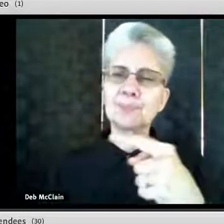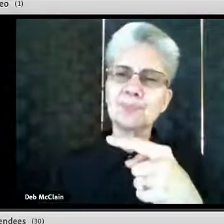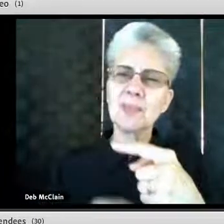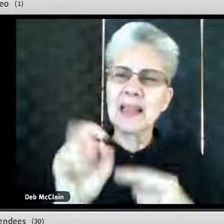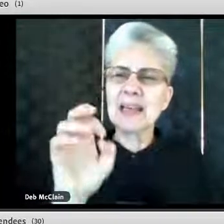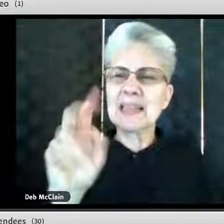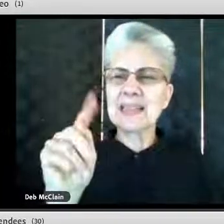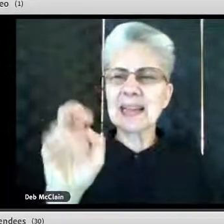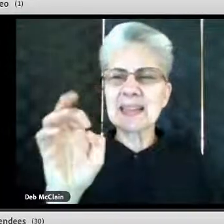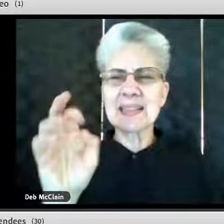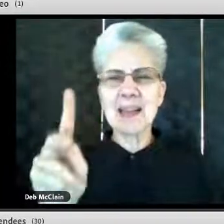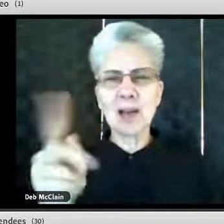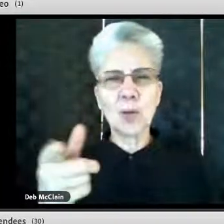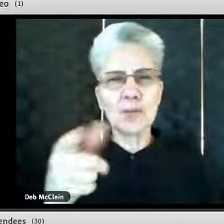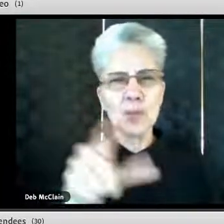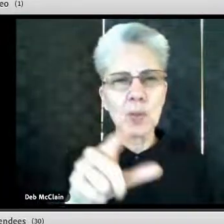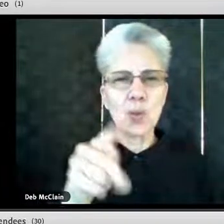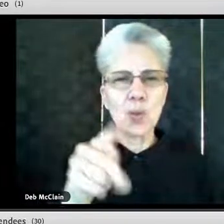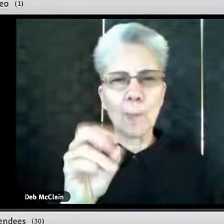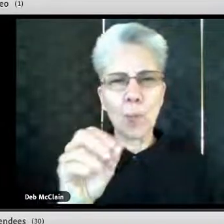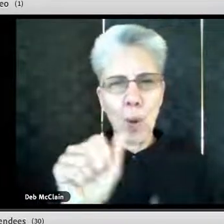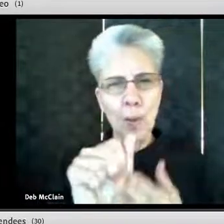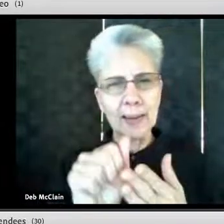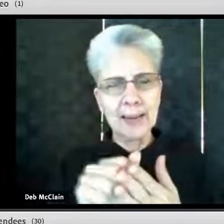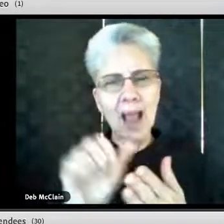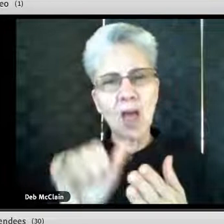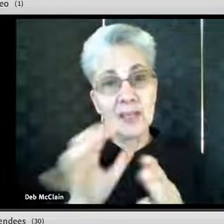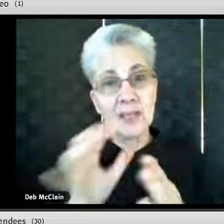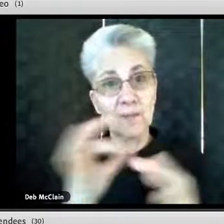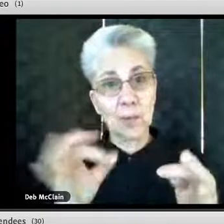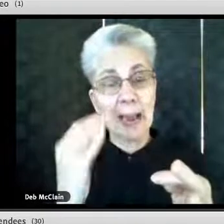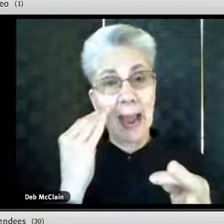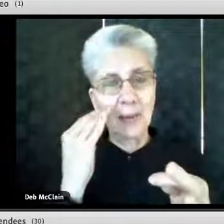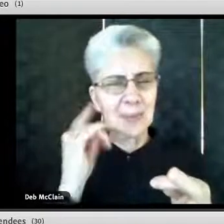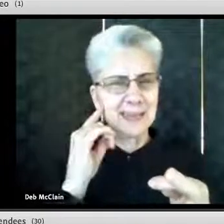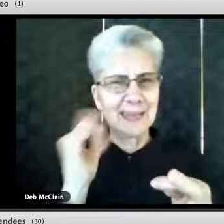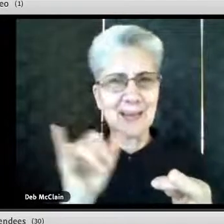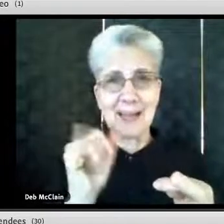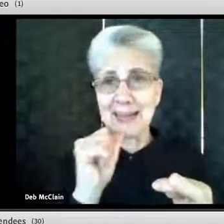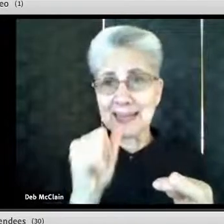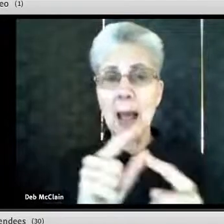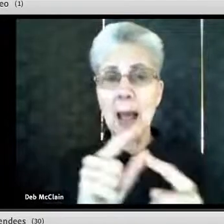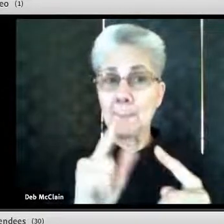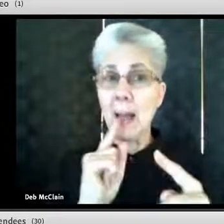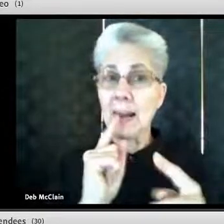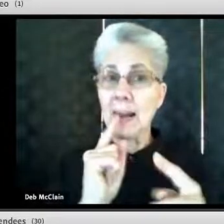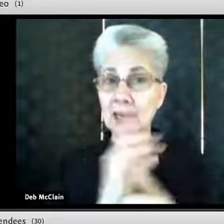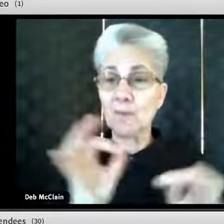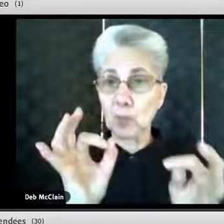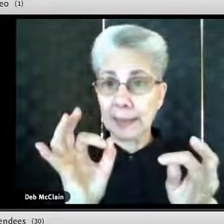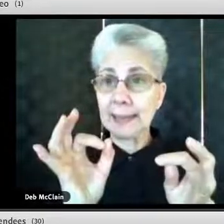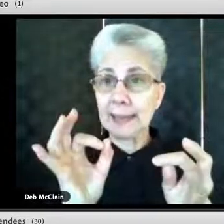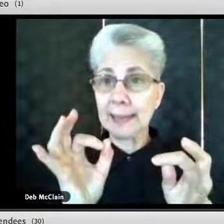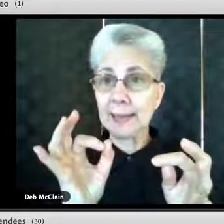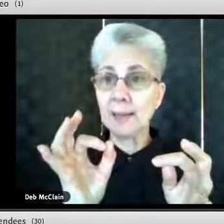And TikTok, you have to switch to a Pro account, and a Pro account is free. I know it sounds like it is not, but it is free.